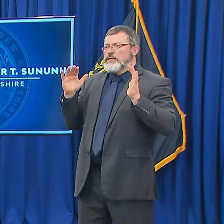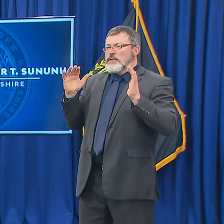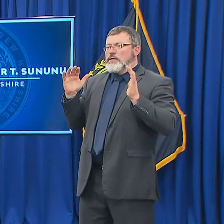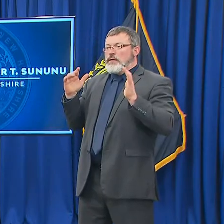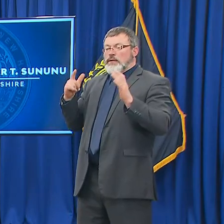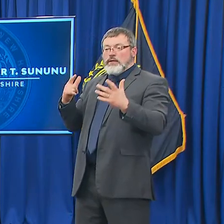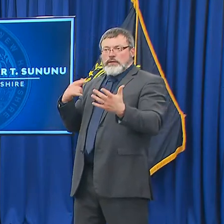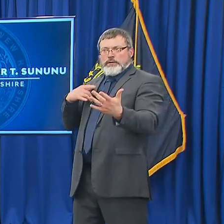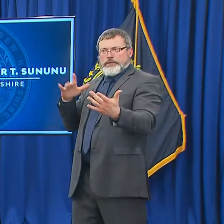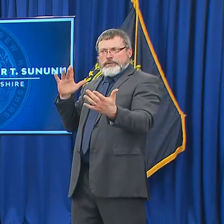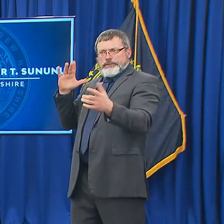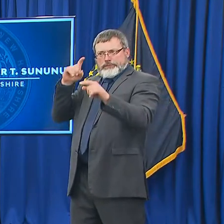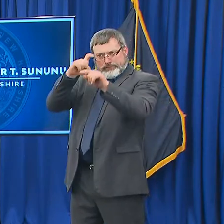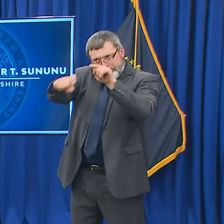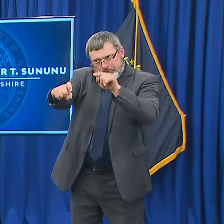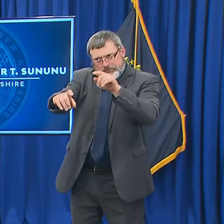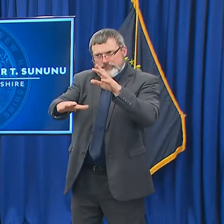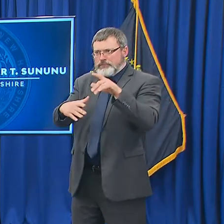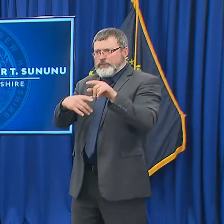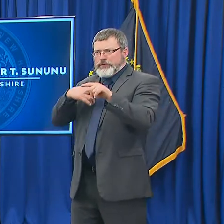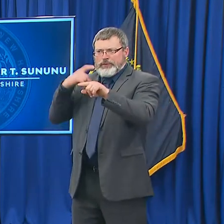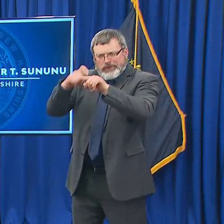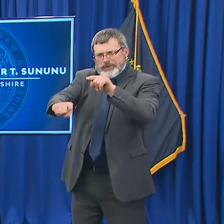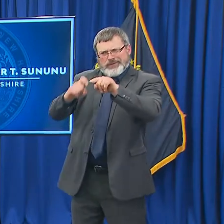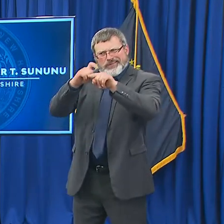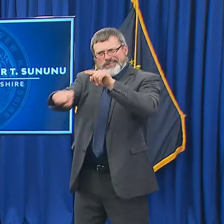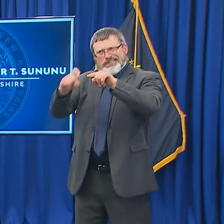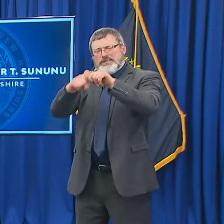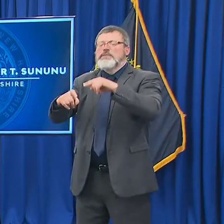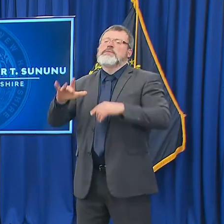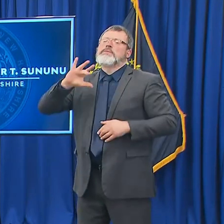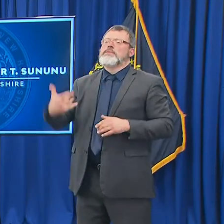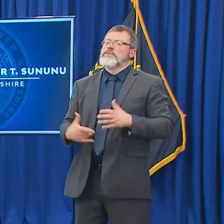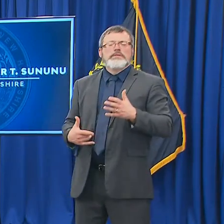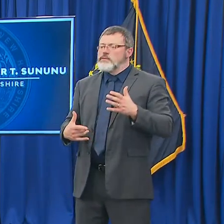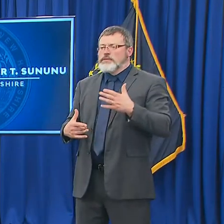not following the guidelines of quarantining themselves.